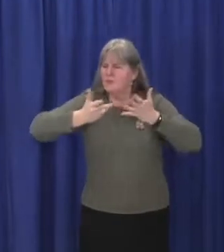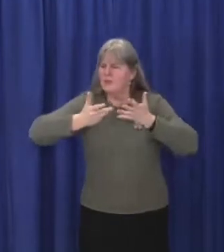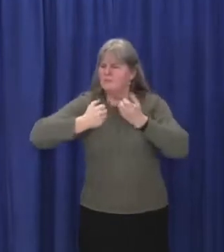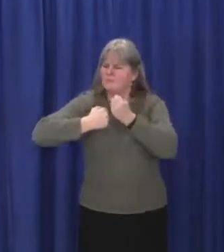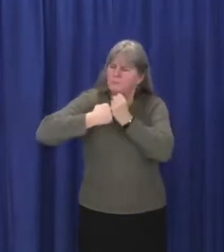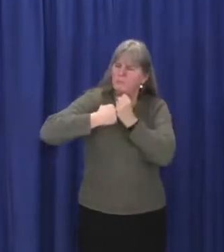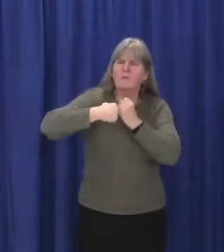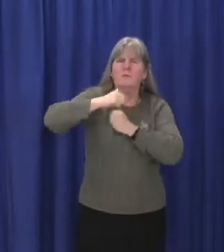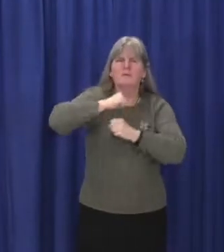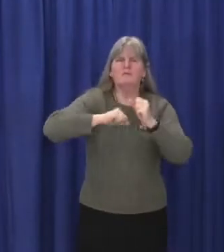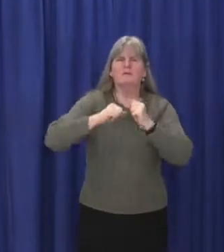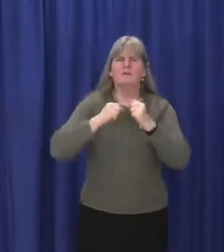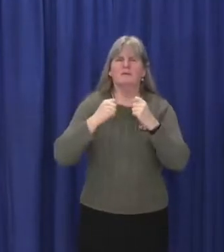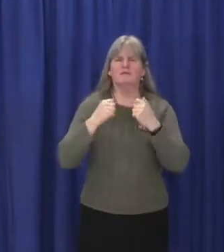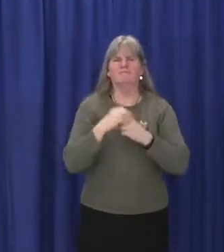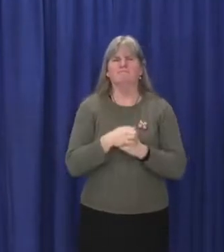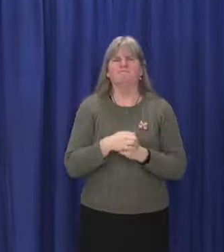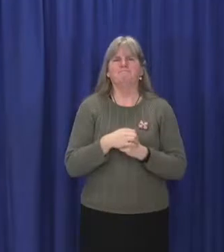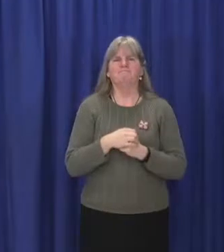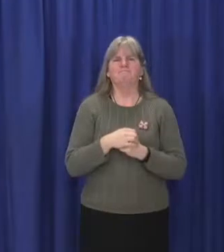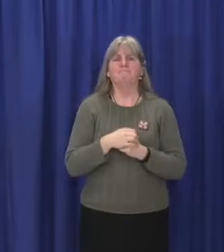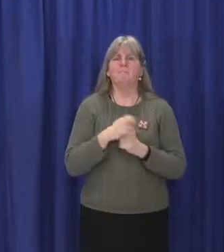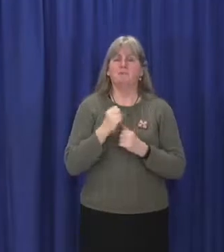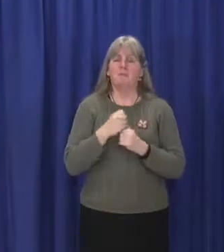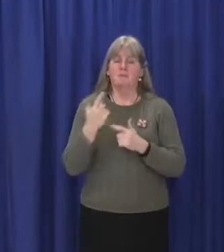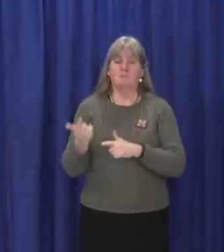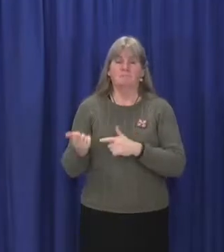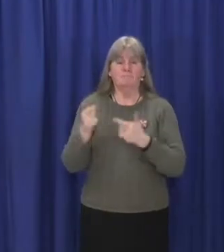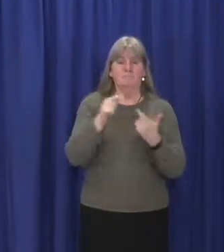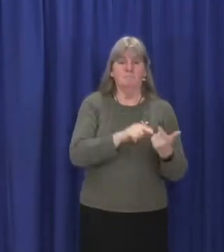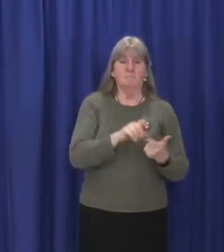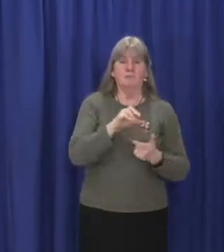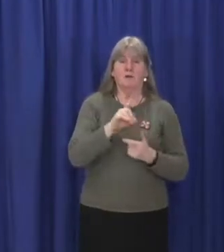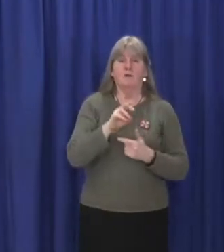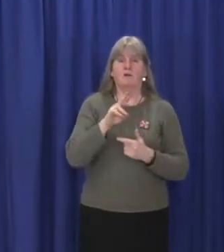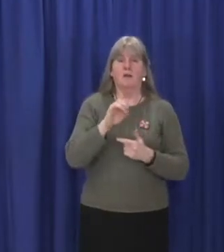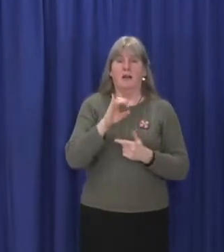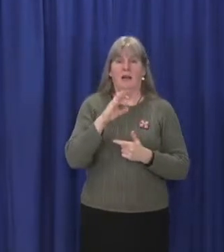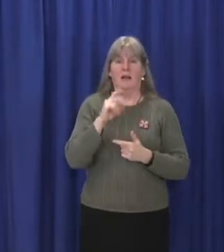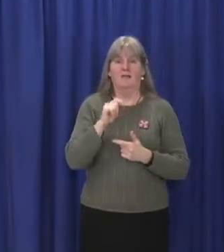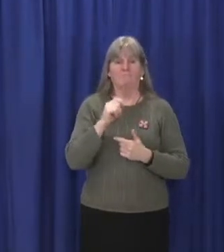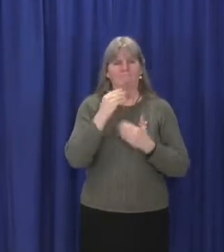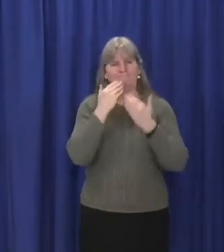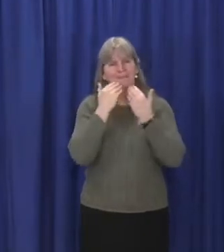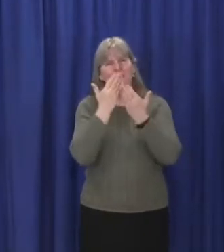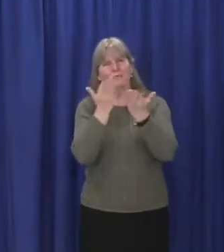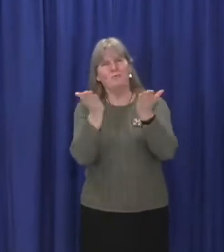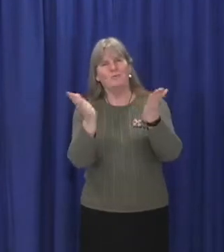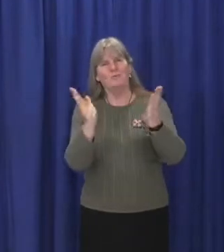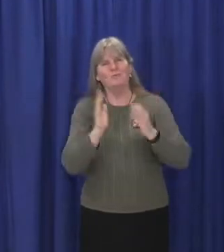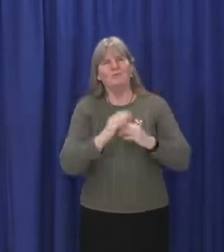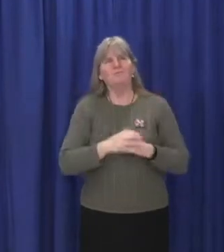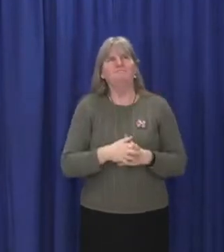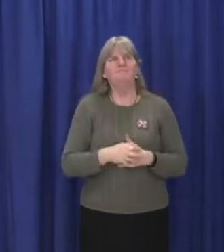So I'll now turn over to Dr. Elliot, so thank you so much for tuning in today